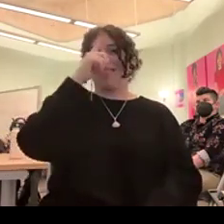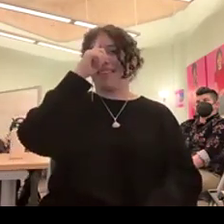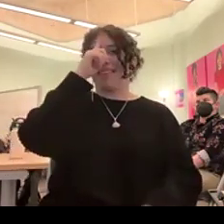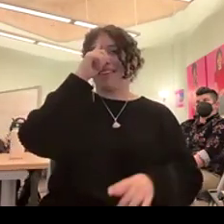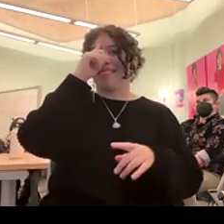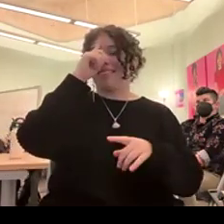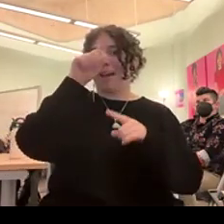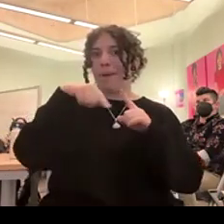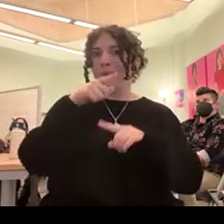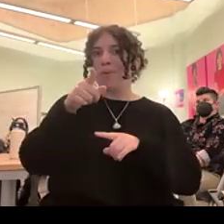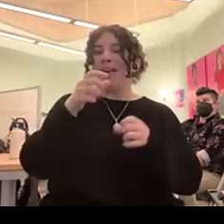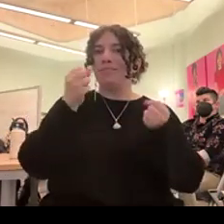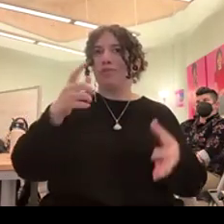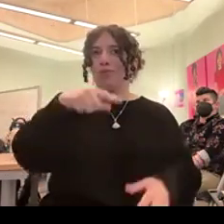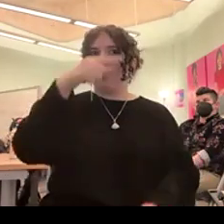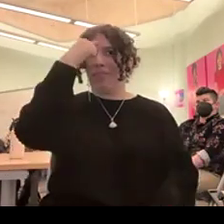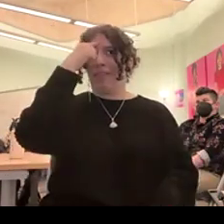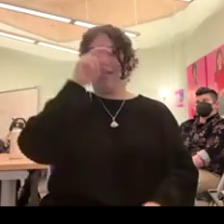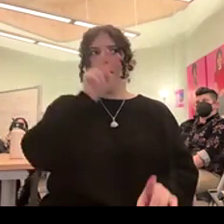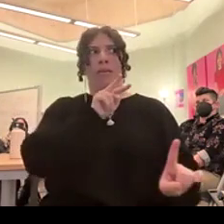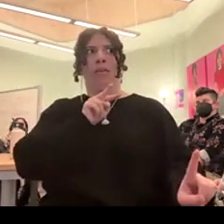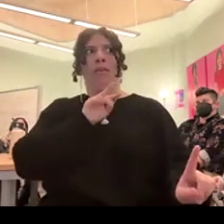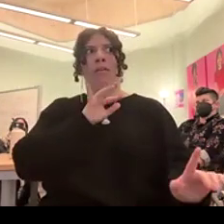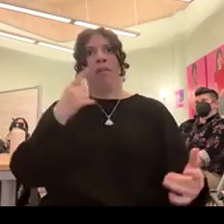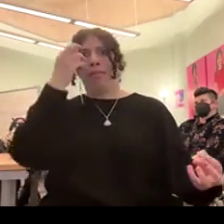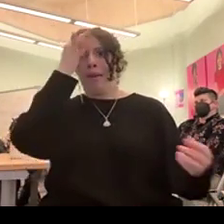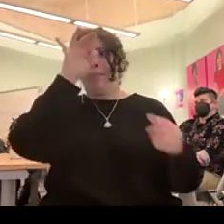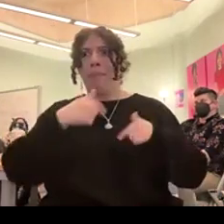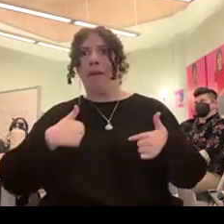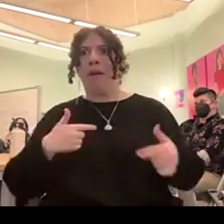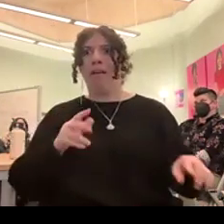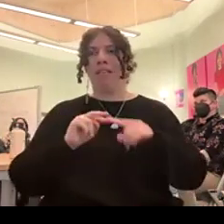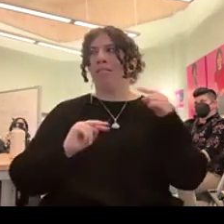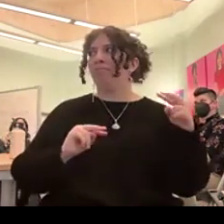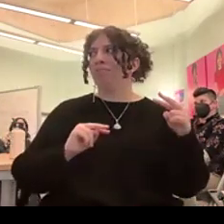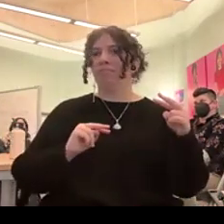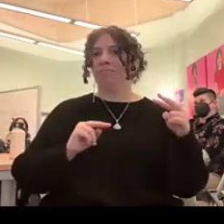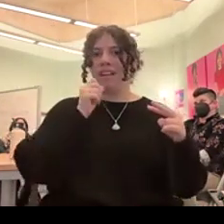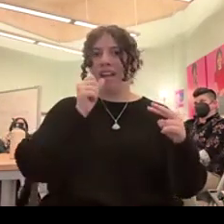really not thinking about you as much as you think they are. Everyone is a little self-involved and